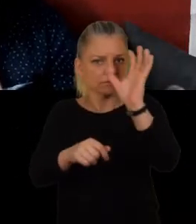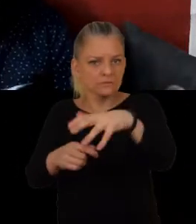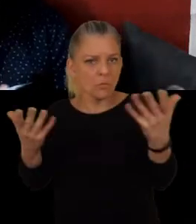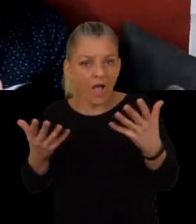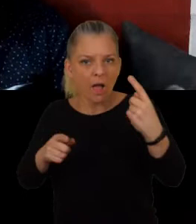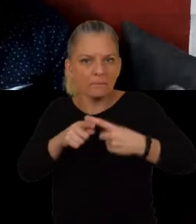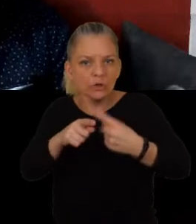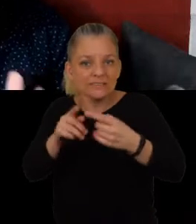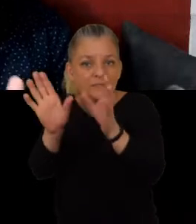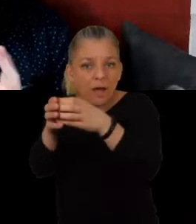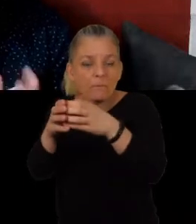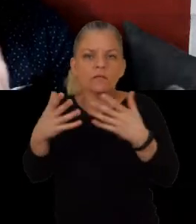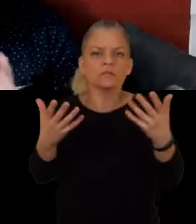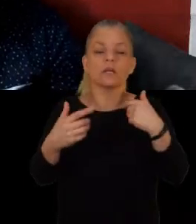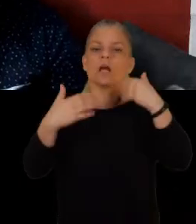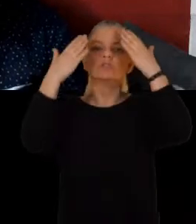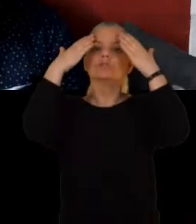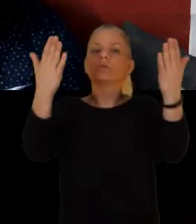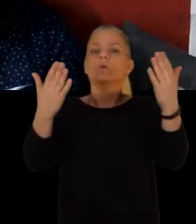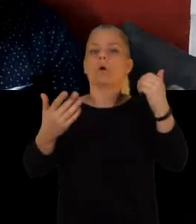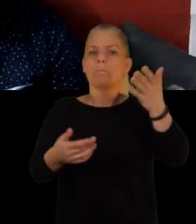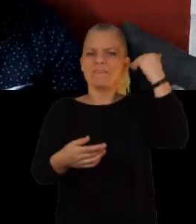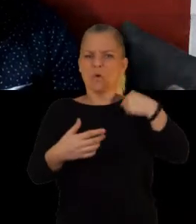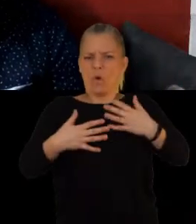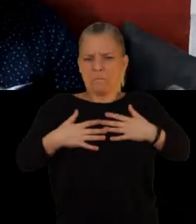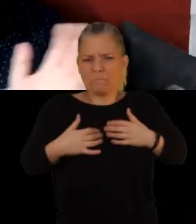best placed you know in the emergency department or not and i don't i don't know i used to feel